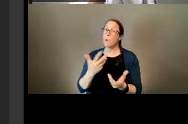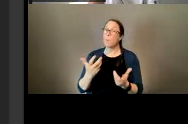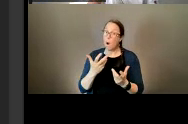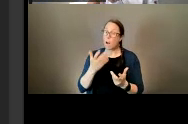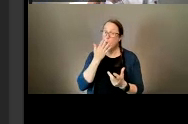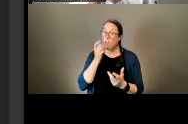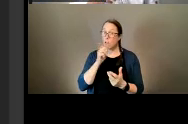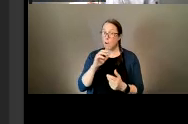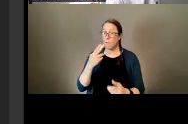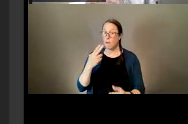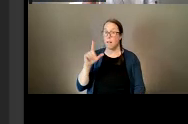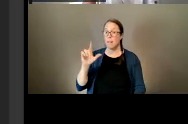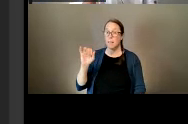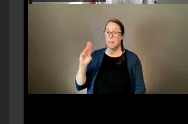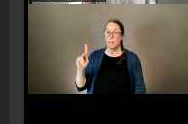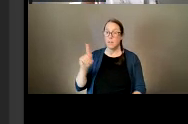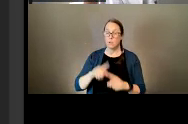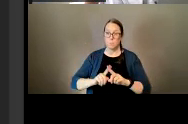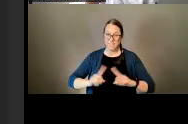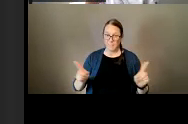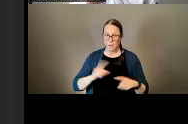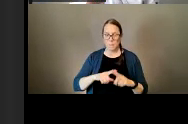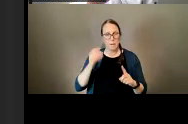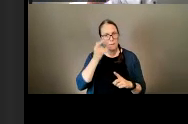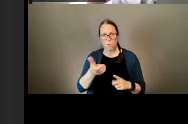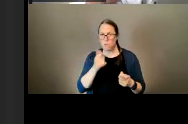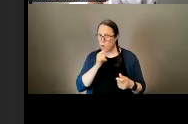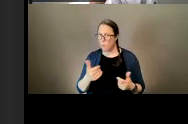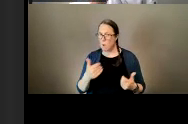But if you don't change the, if you don't have a different color for the hyperlink,